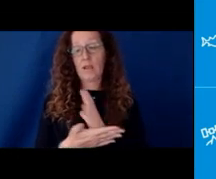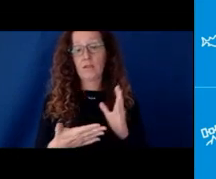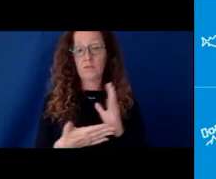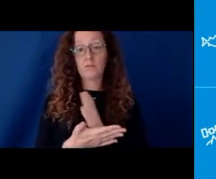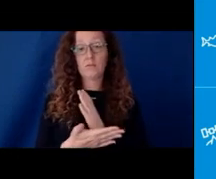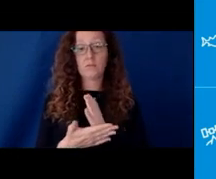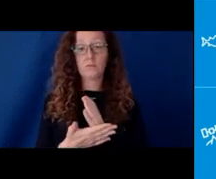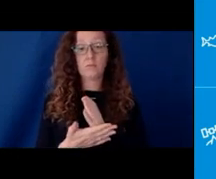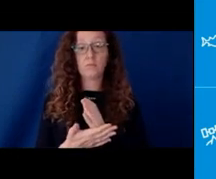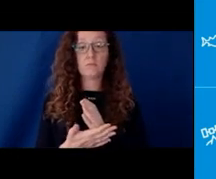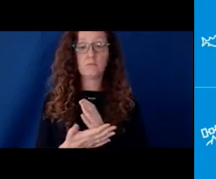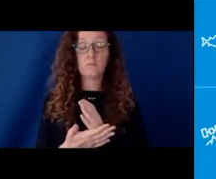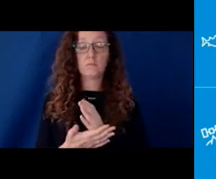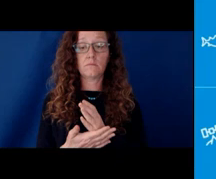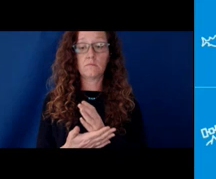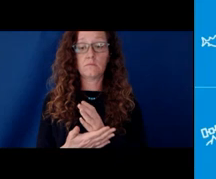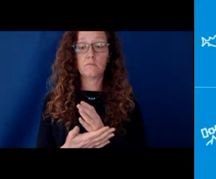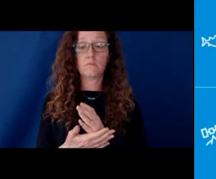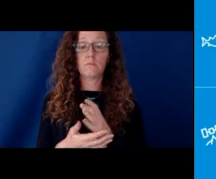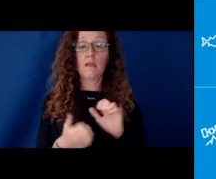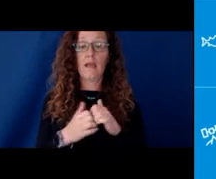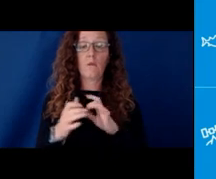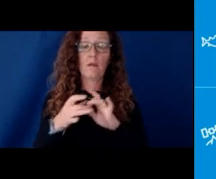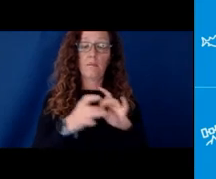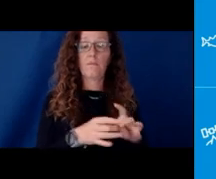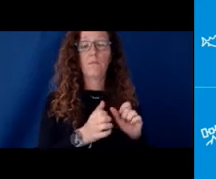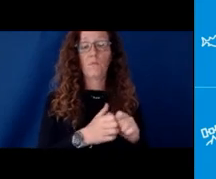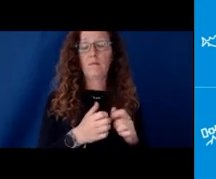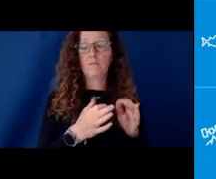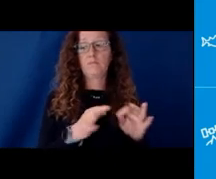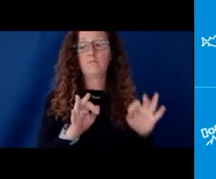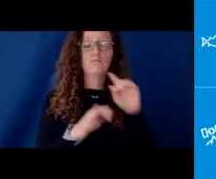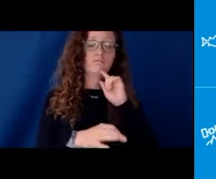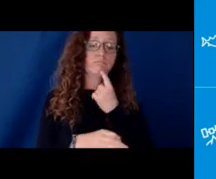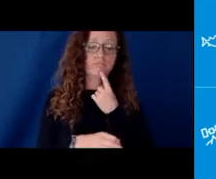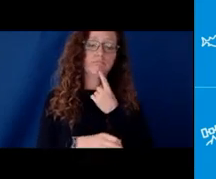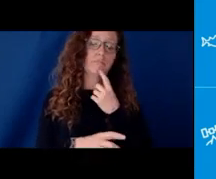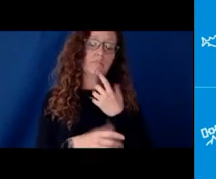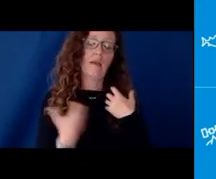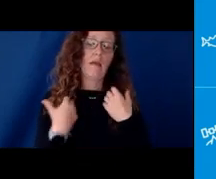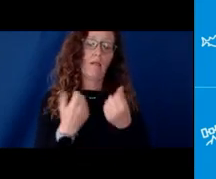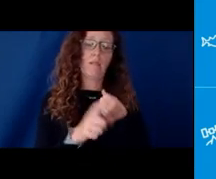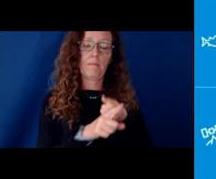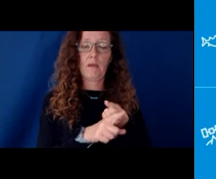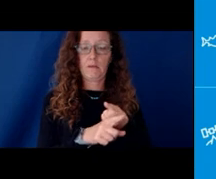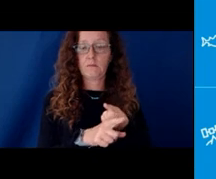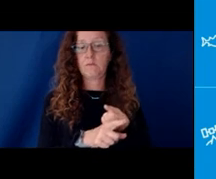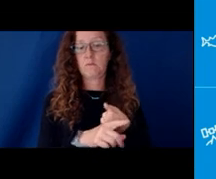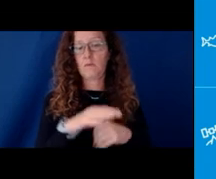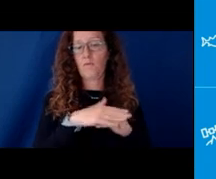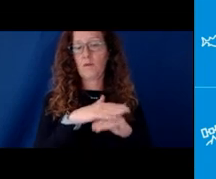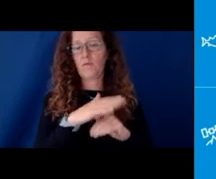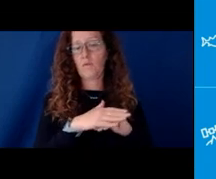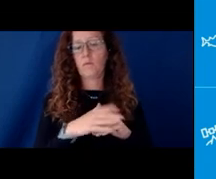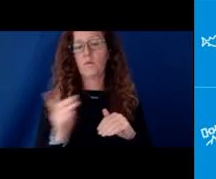with major health impact thresholds. And we came up with this measure, like PHAD or P-HAD,